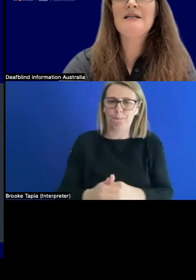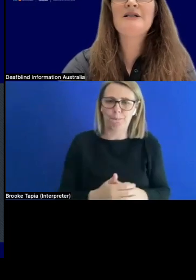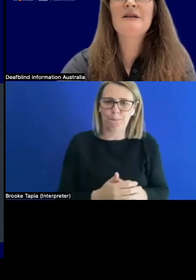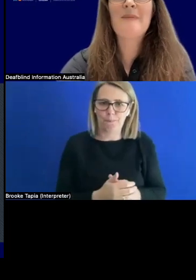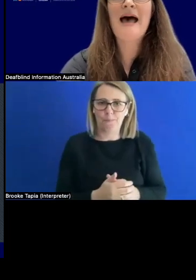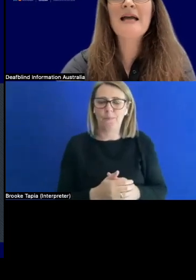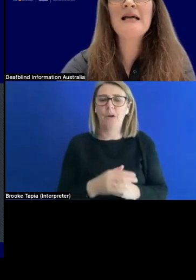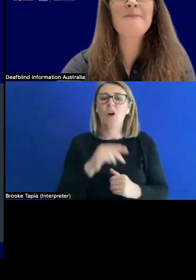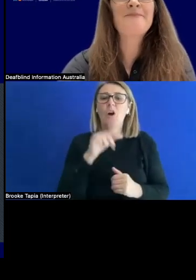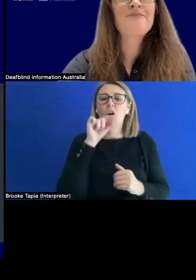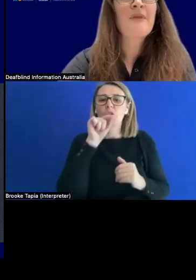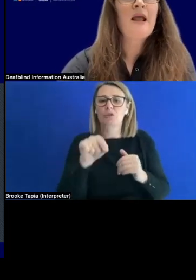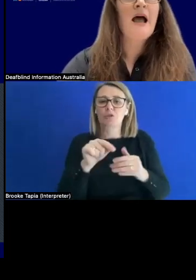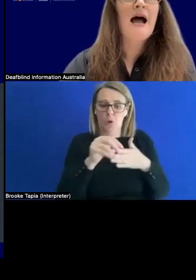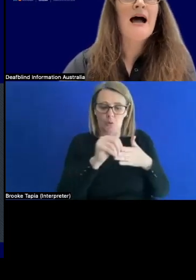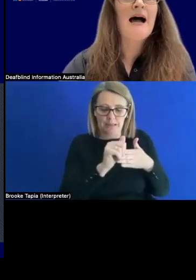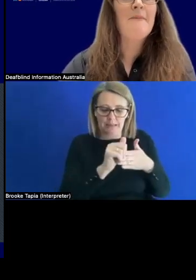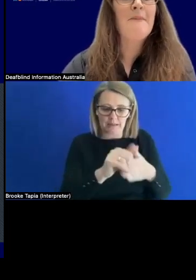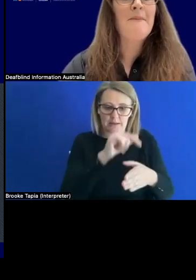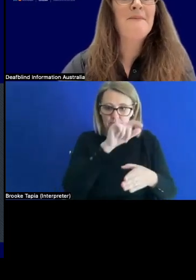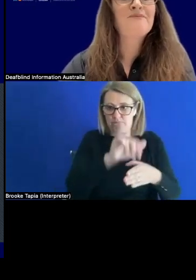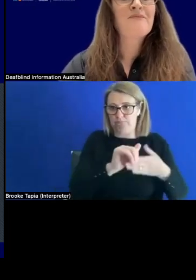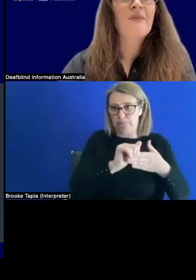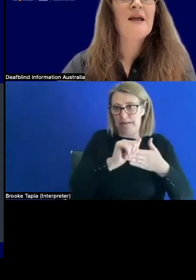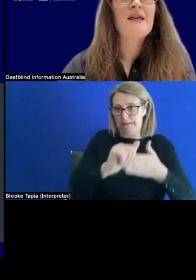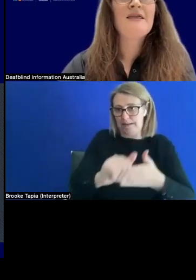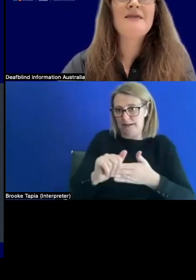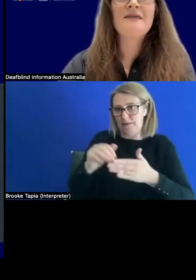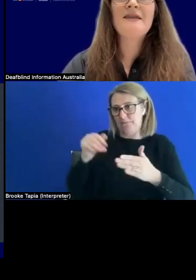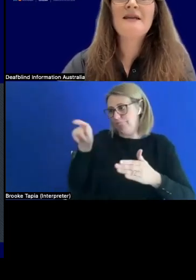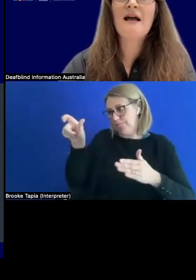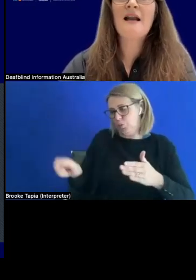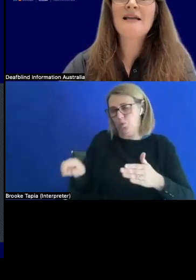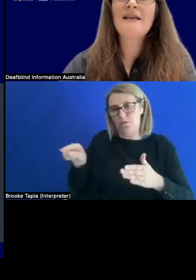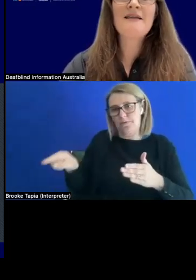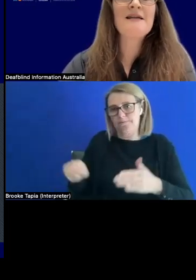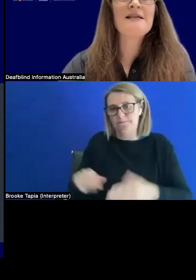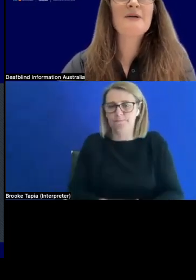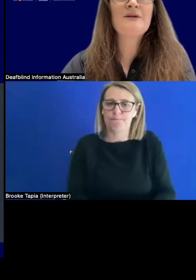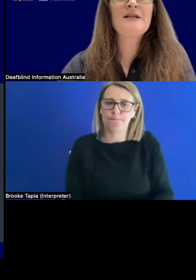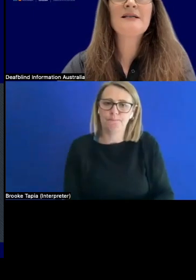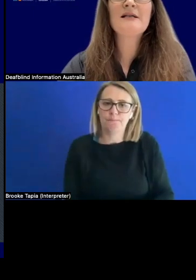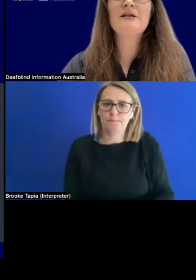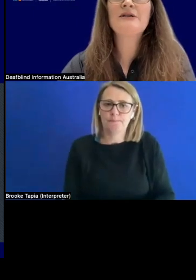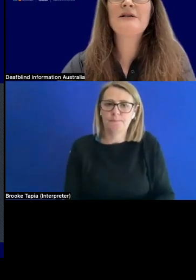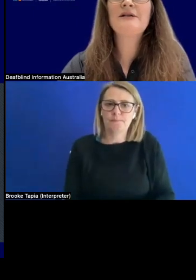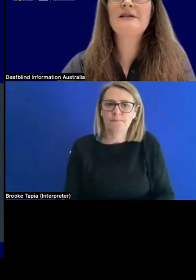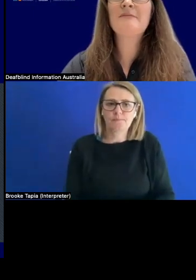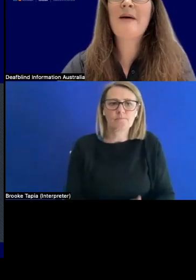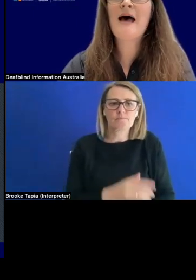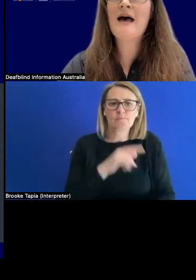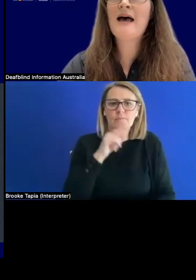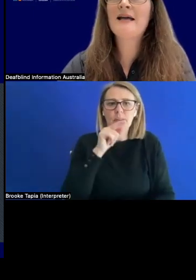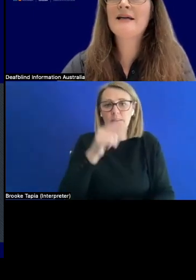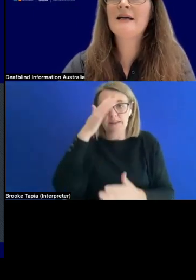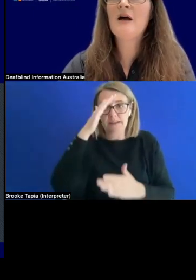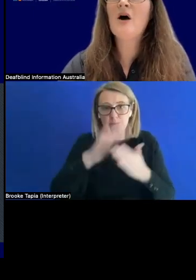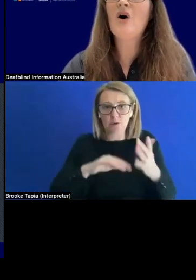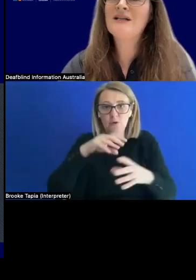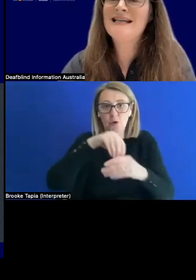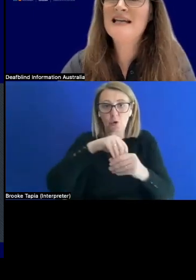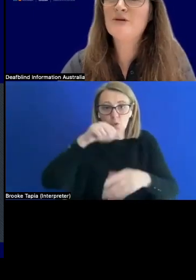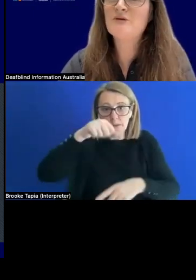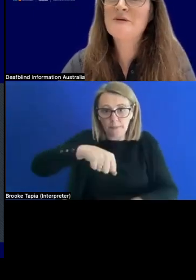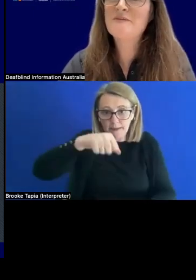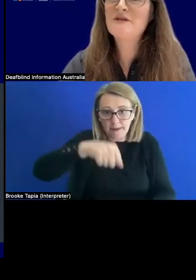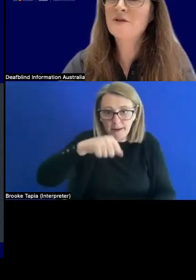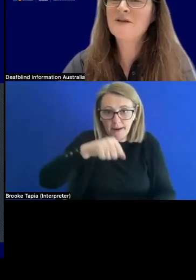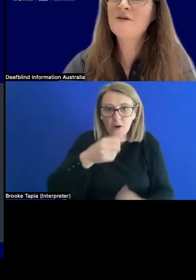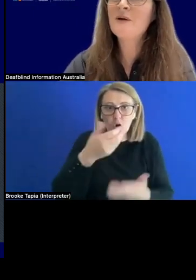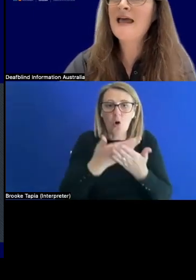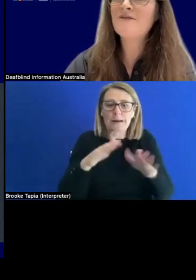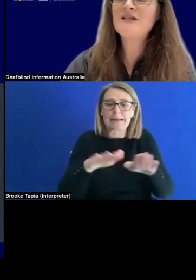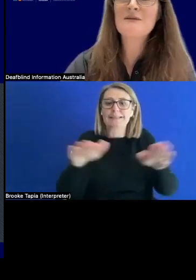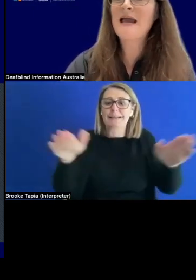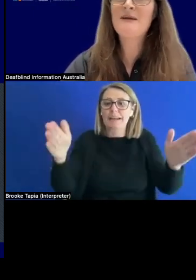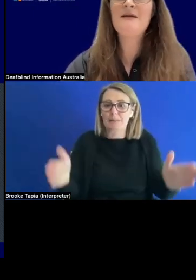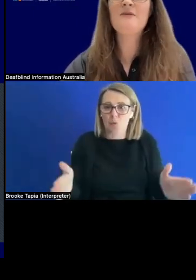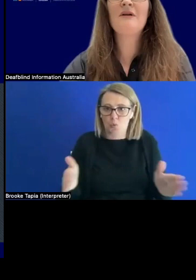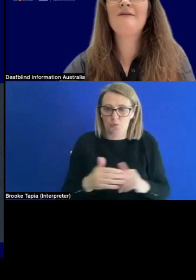into the bag. I like that the experience includes the bag on a table, so if you were ever to maybe